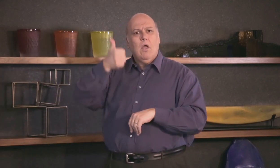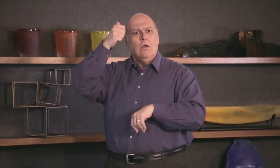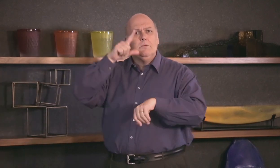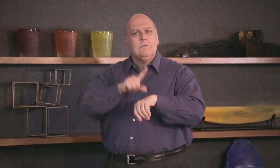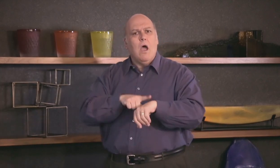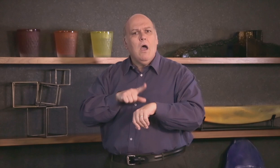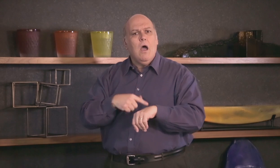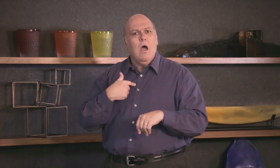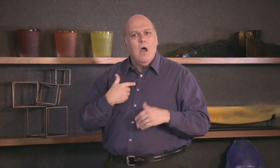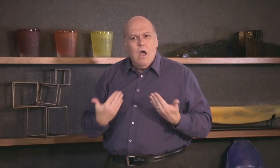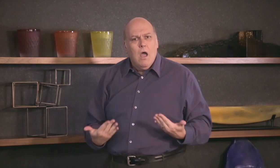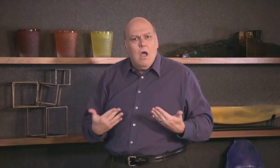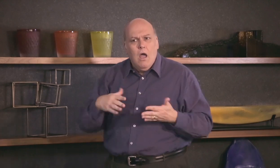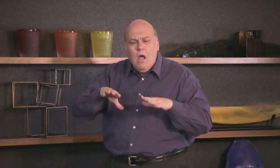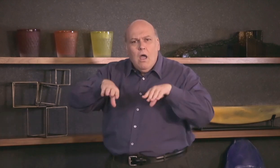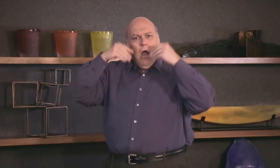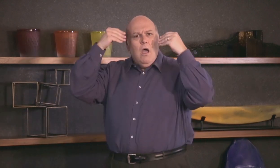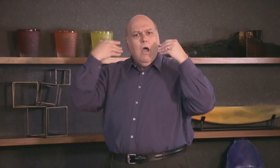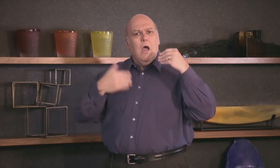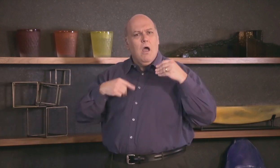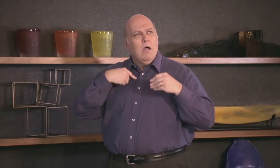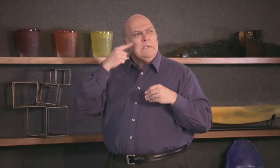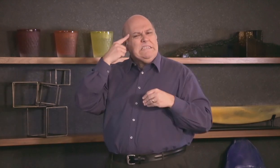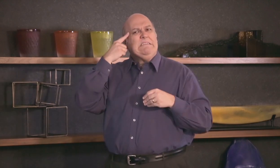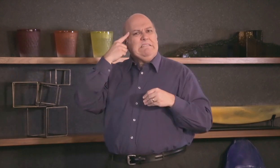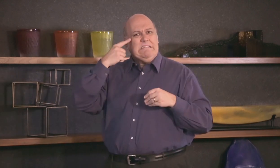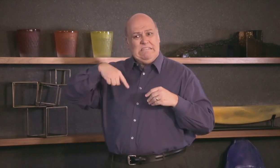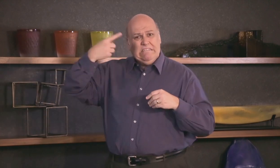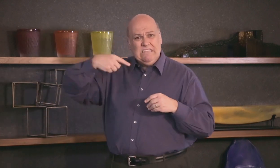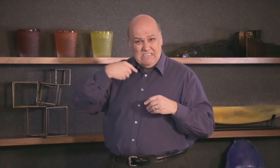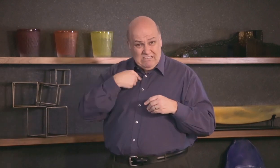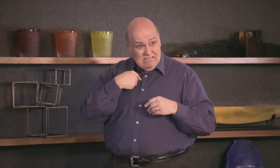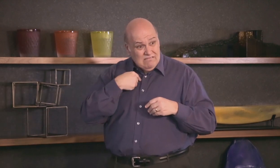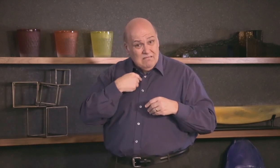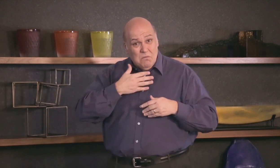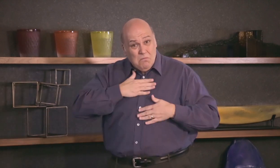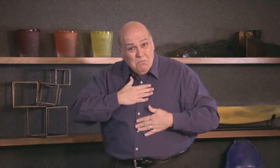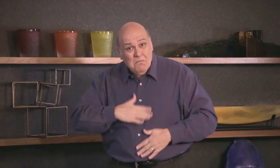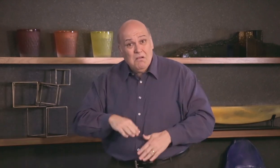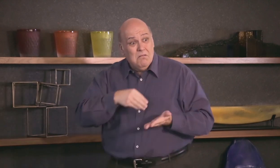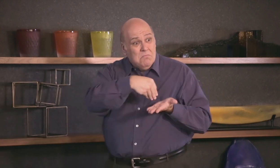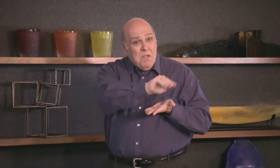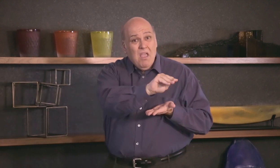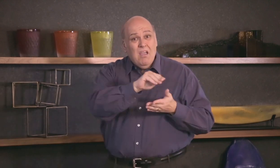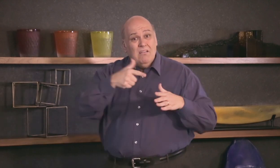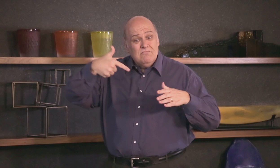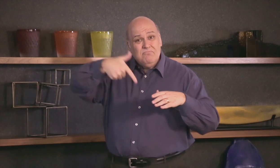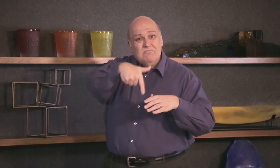the first I learned about it and need to think about why I am paying for food that had been injected with sulfites,